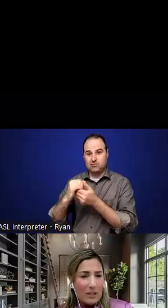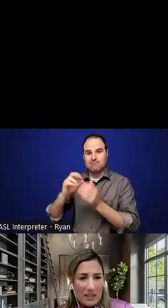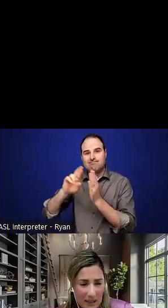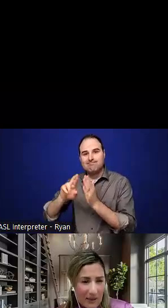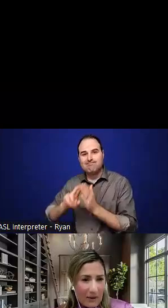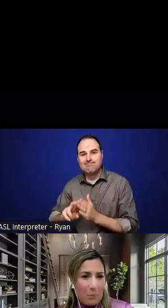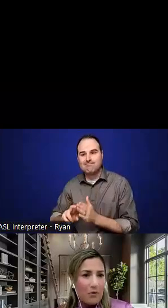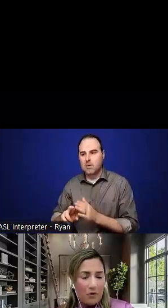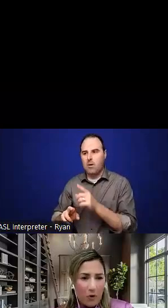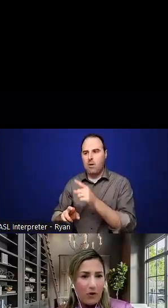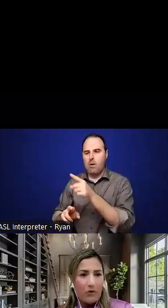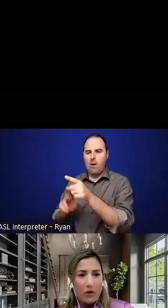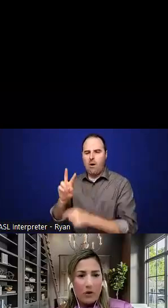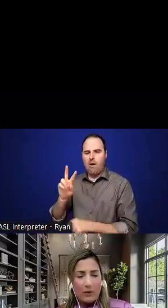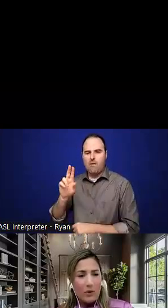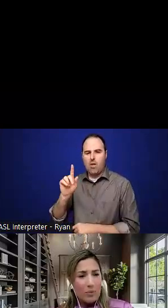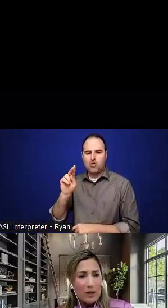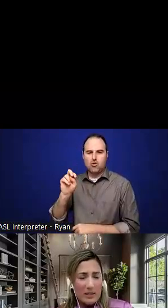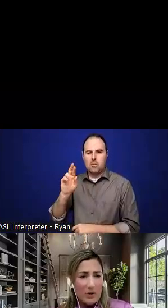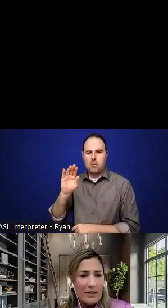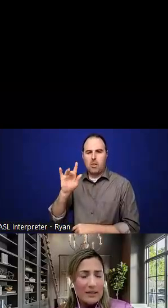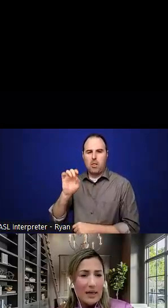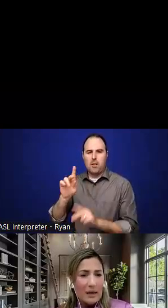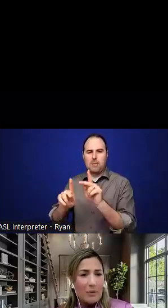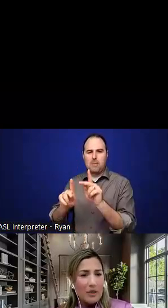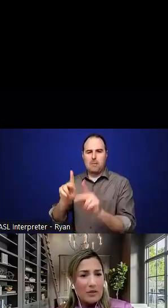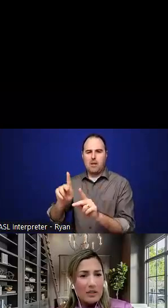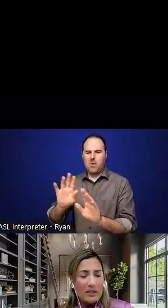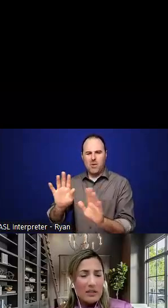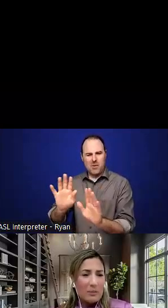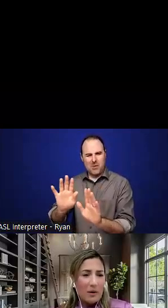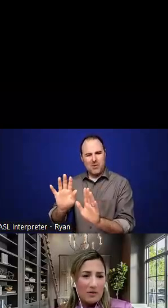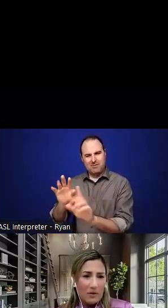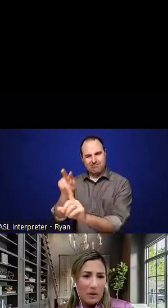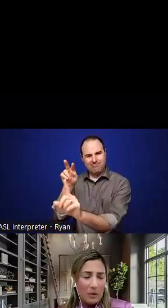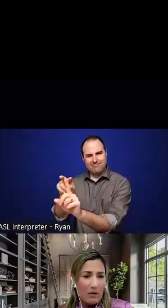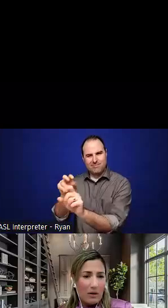see them for their full and robust strengths. But we do need to be mindful that we are in